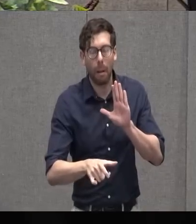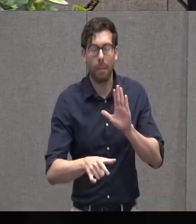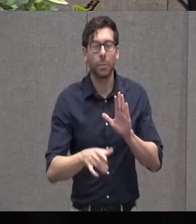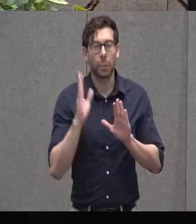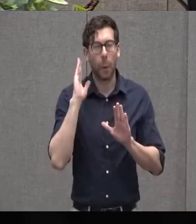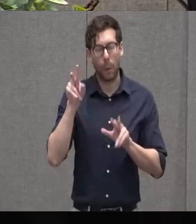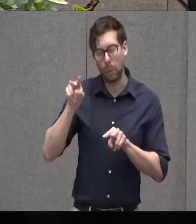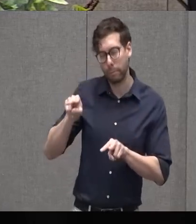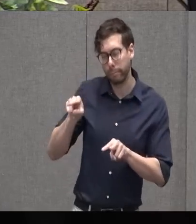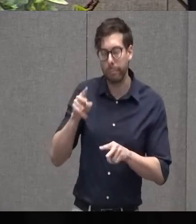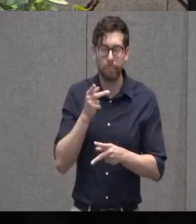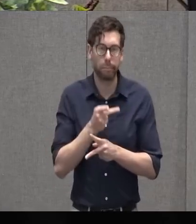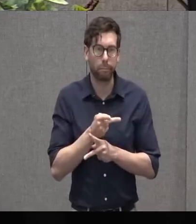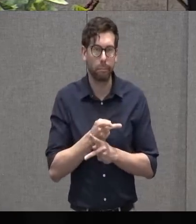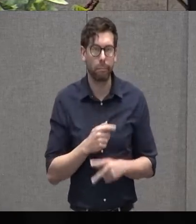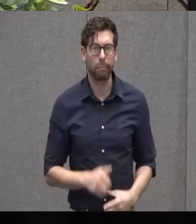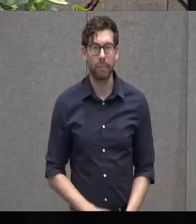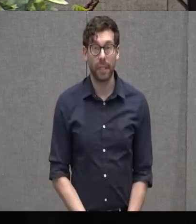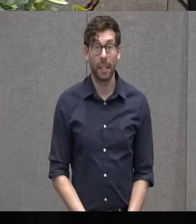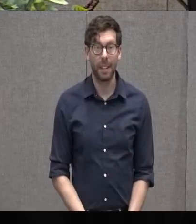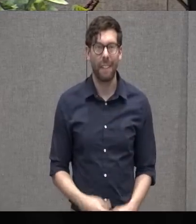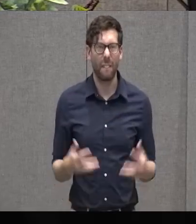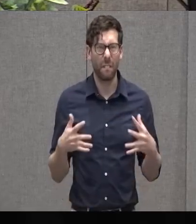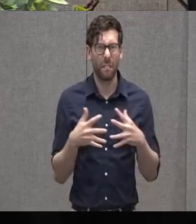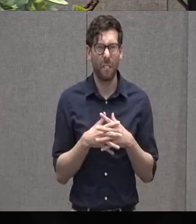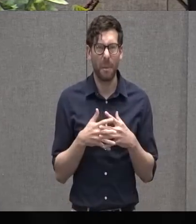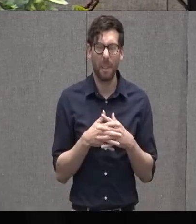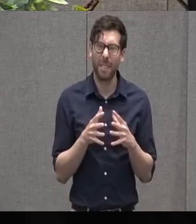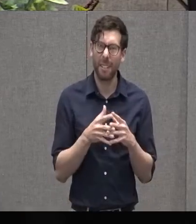This football is a lot of fun, I'm gonna make it $4.